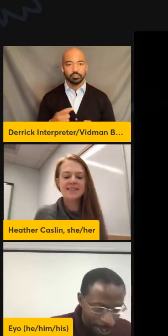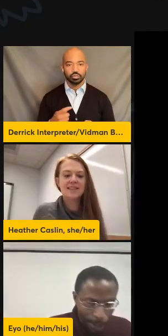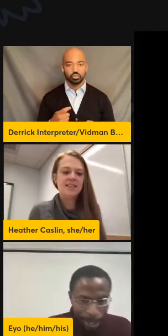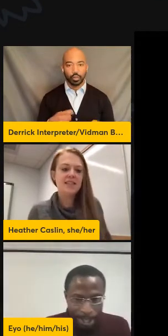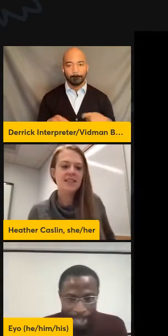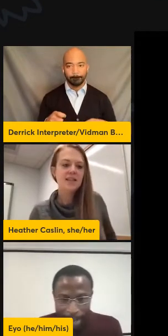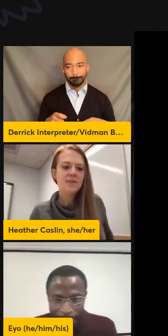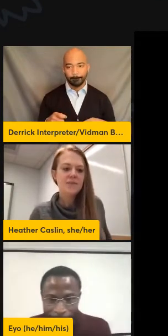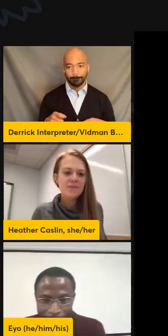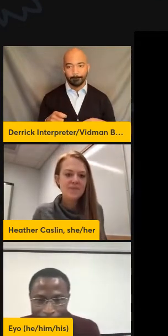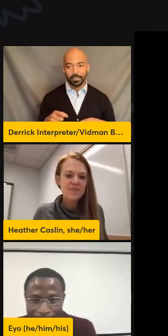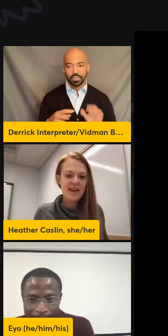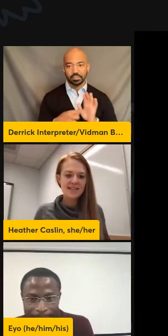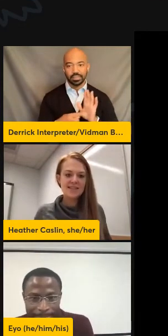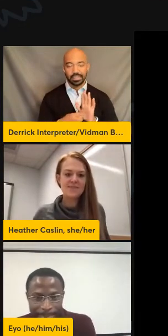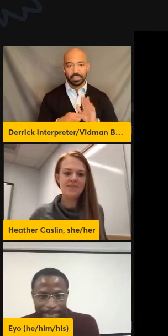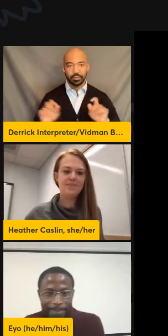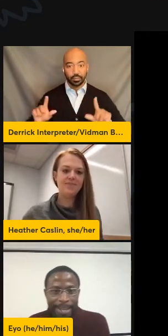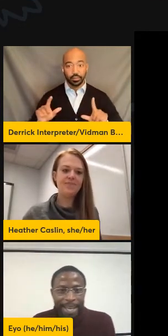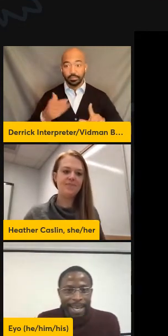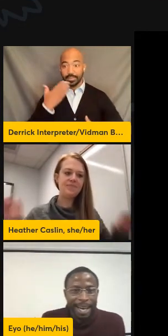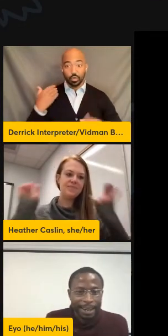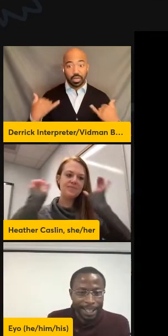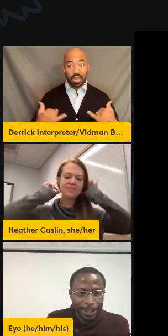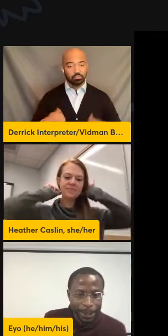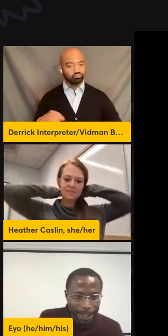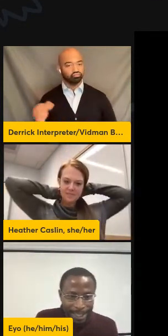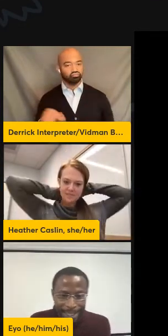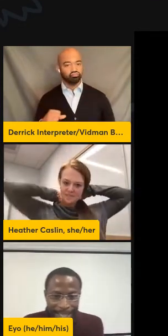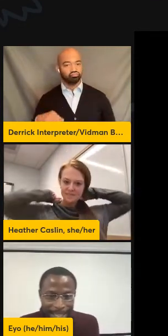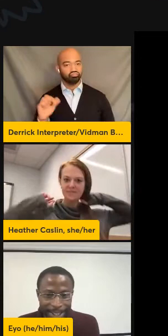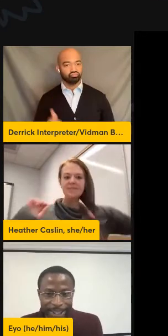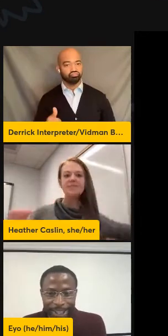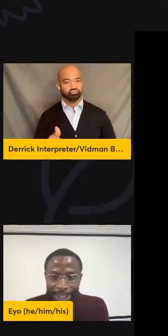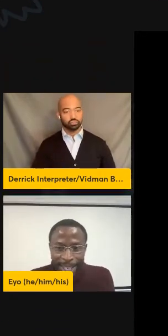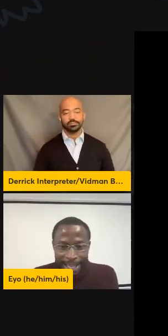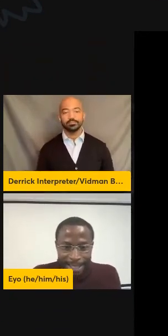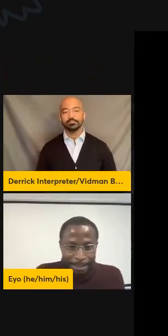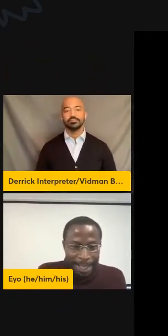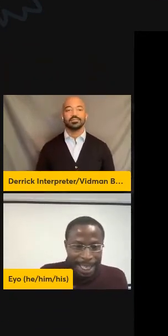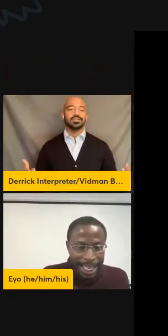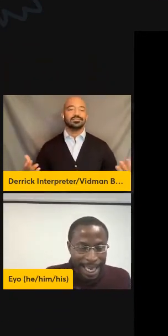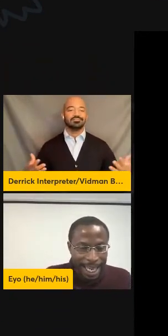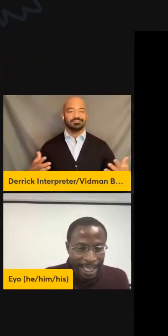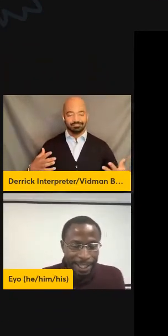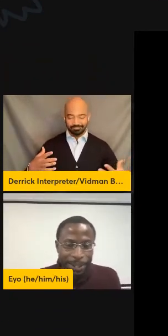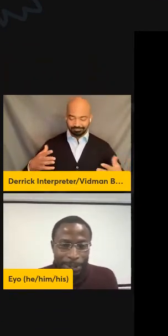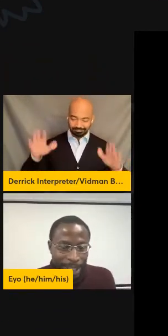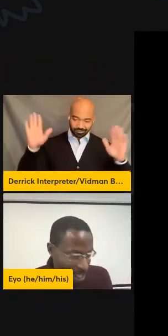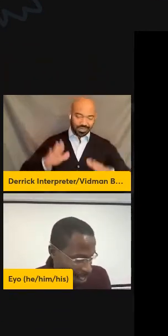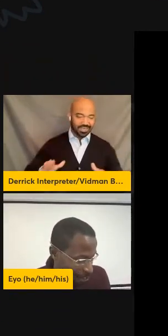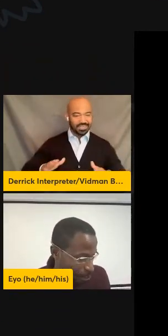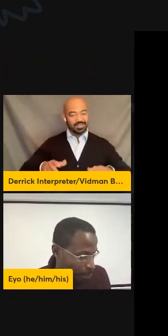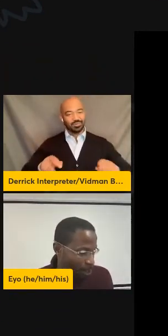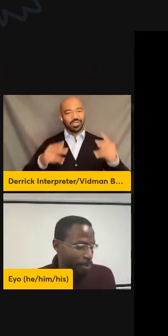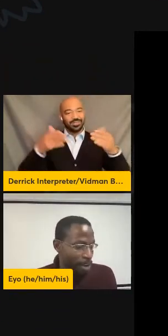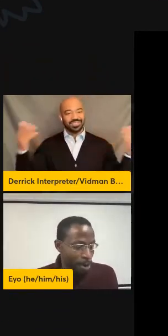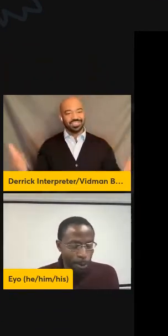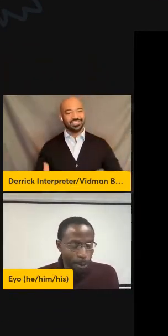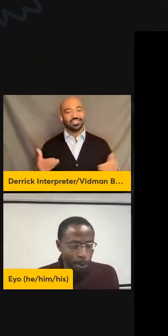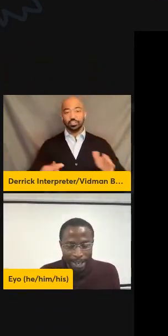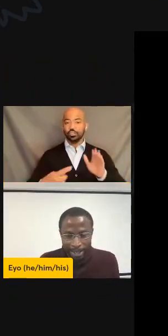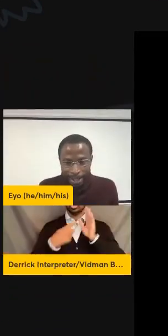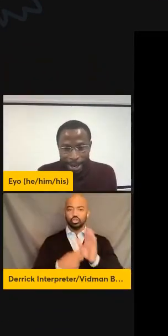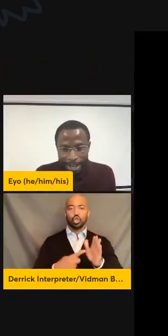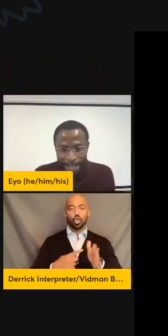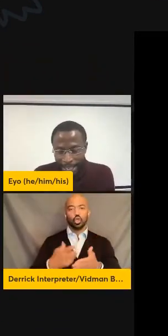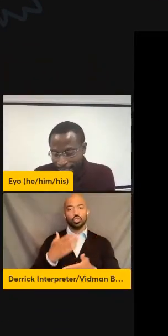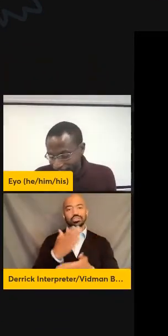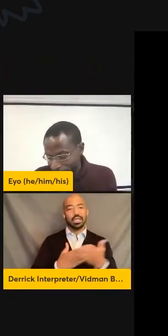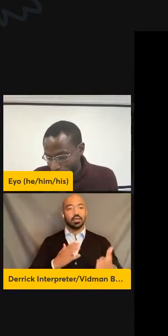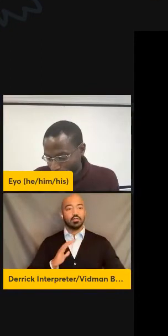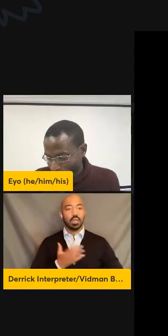So we all good now? Yes. All right. So it's such a delight to be here and to show you some of our work and our talk, thank you so